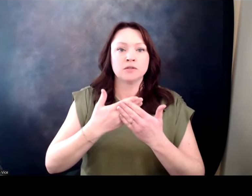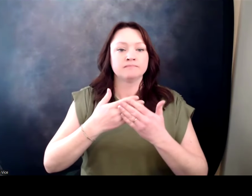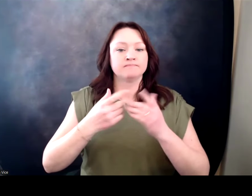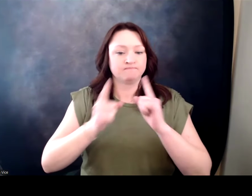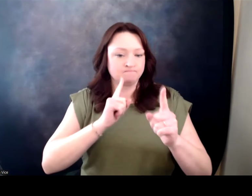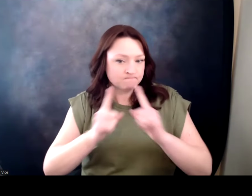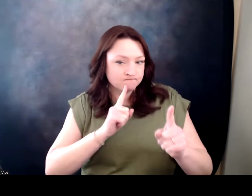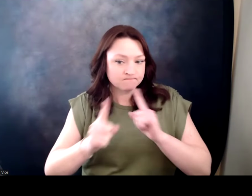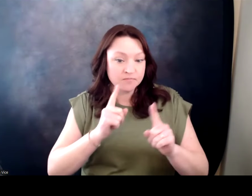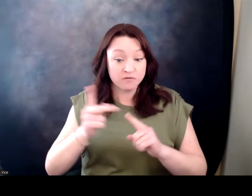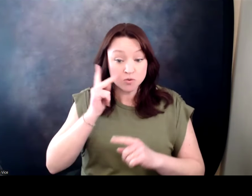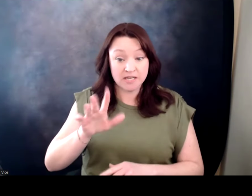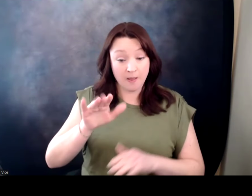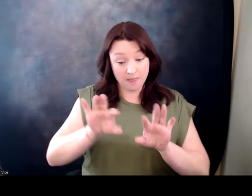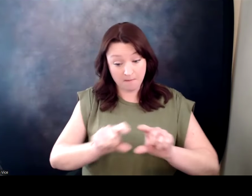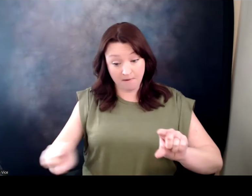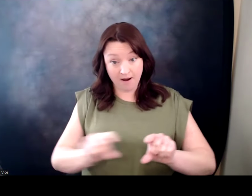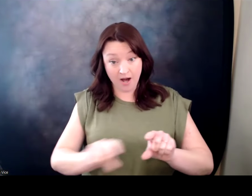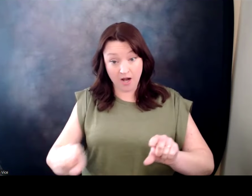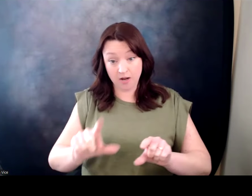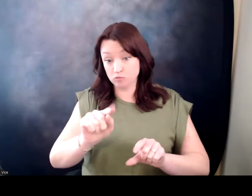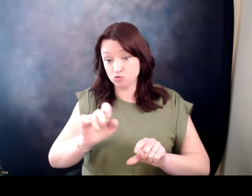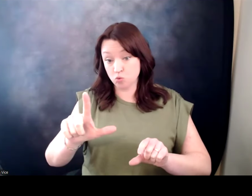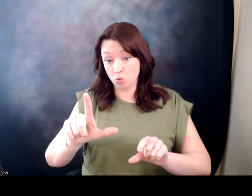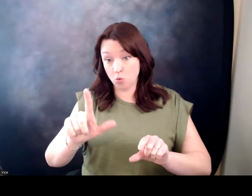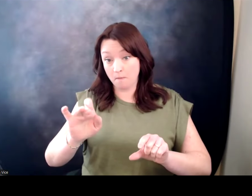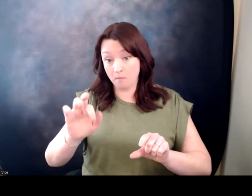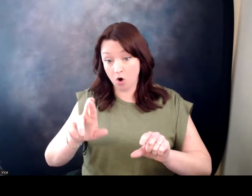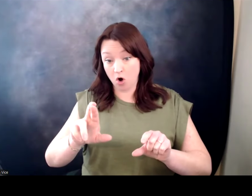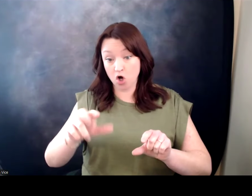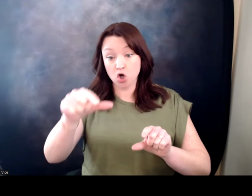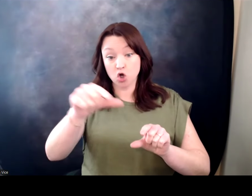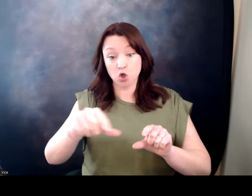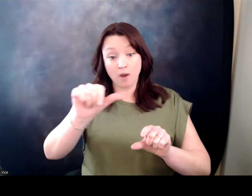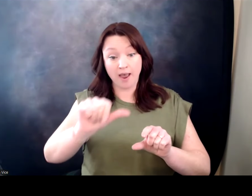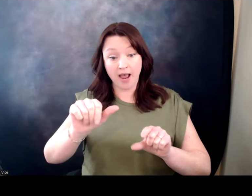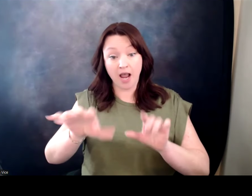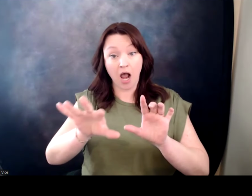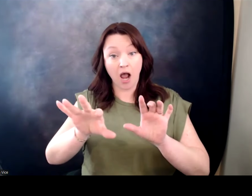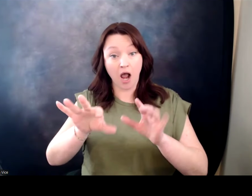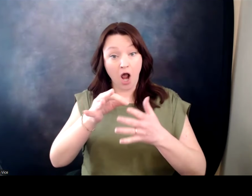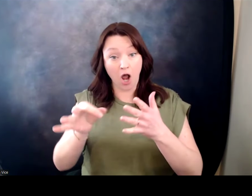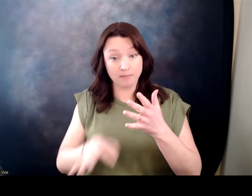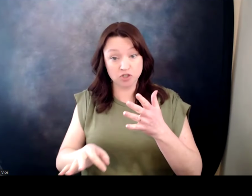screen on the Zoom toolbar is the Q&A option. Please use the chat box for technical questions. We have real time